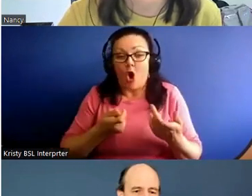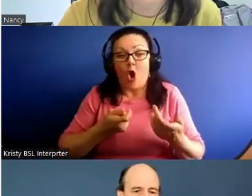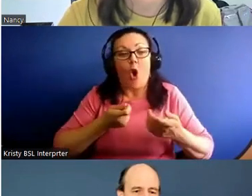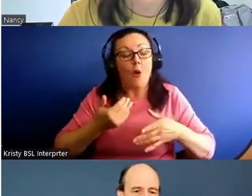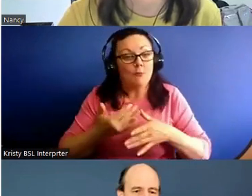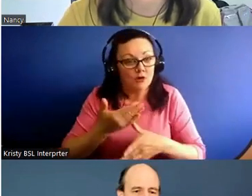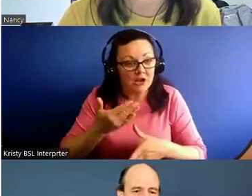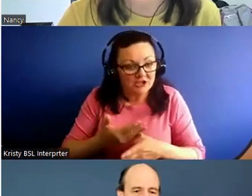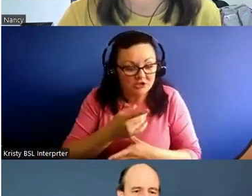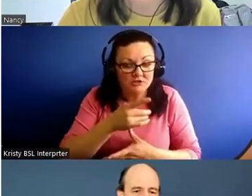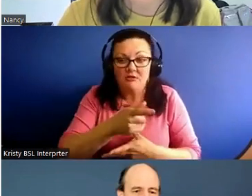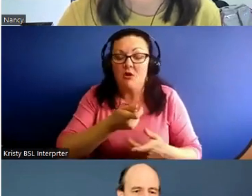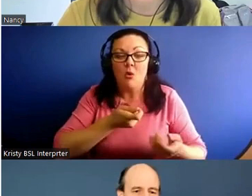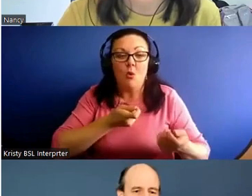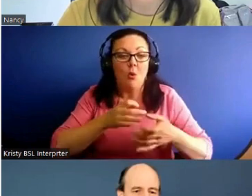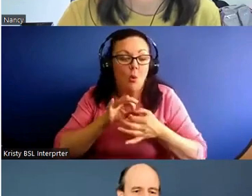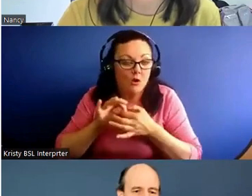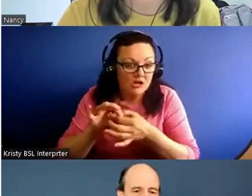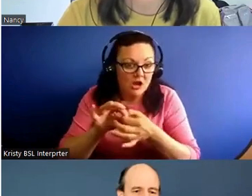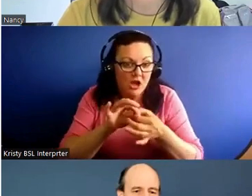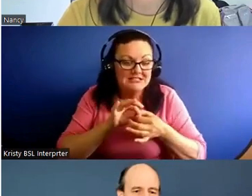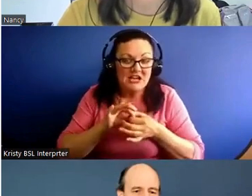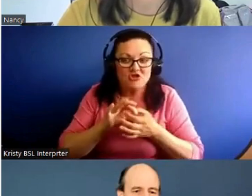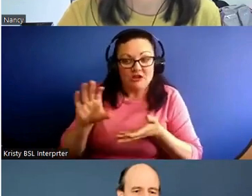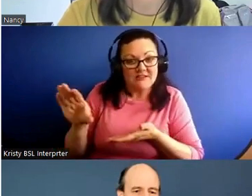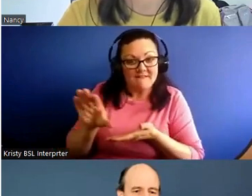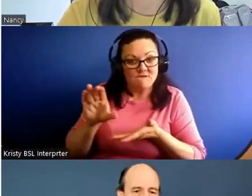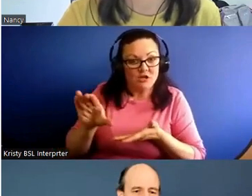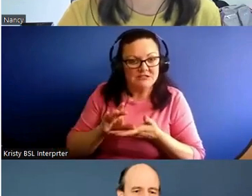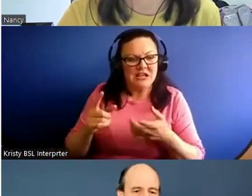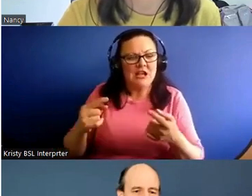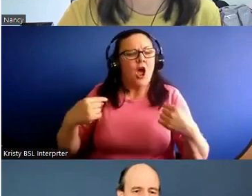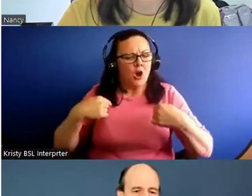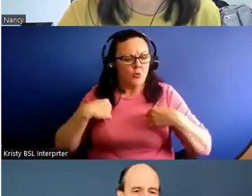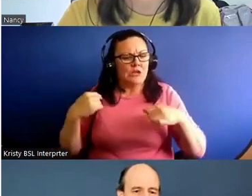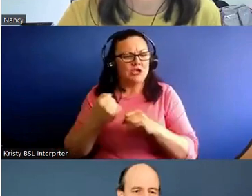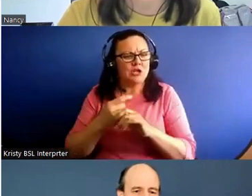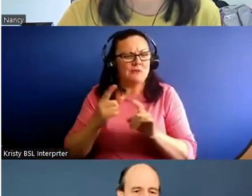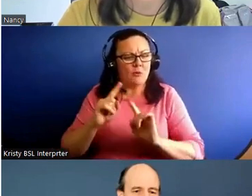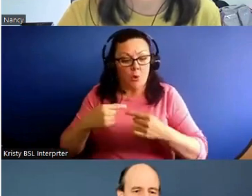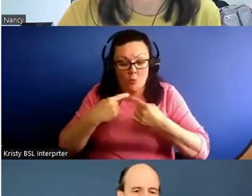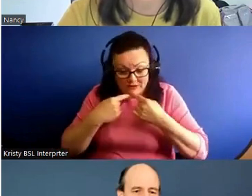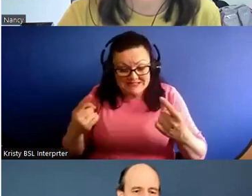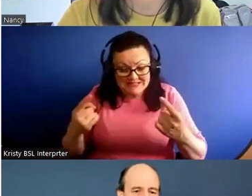organisations as funders are doing what we are saying we are doing and that is the monitoring component.